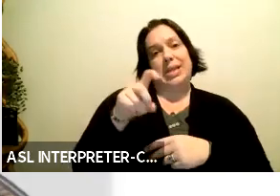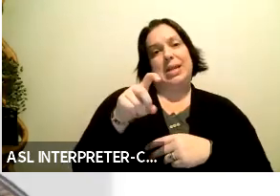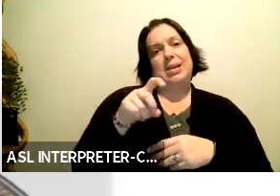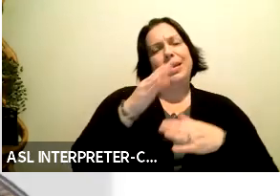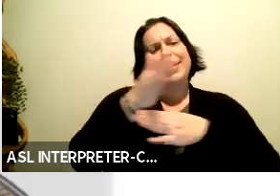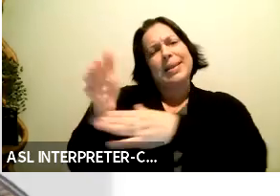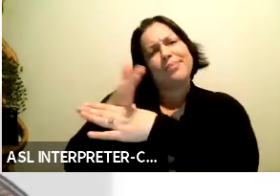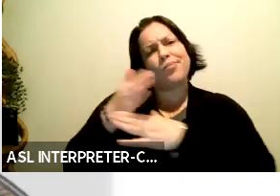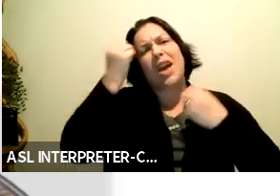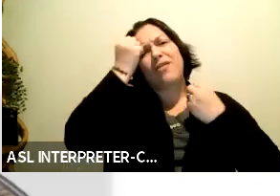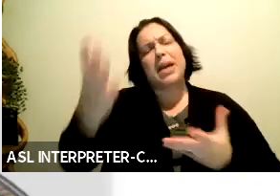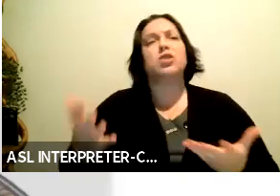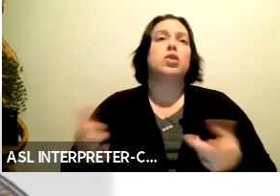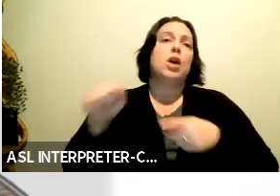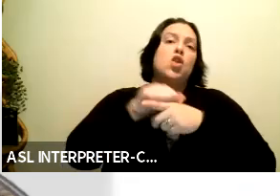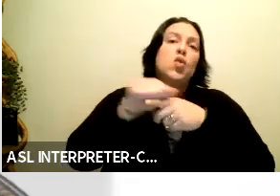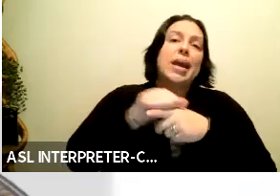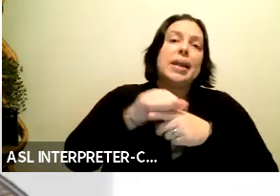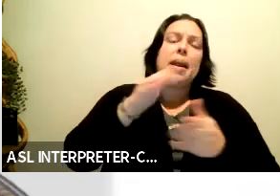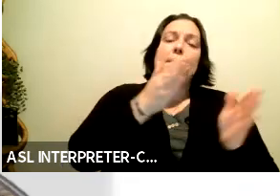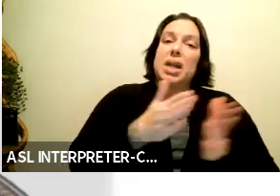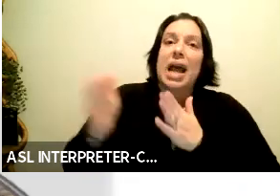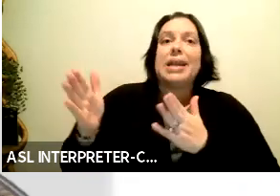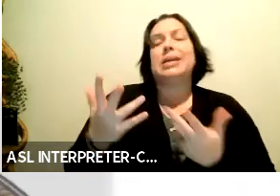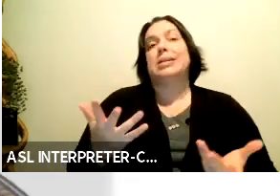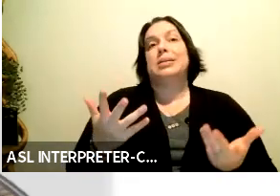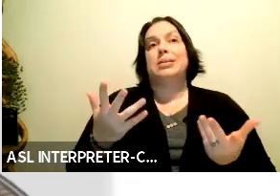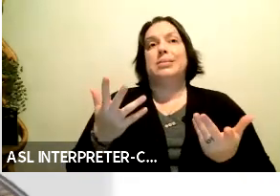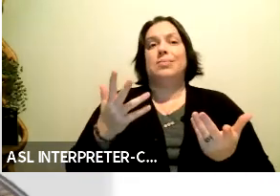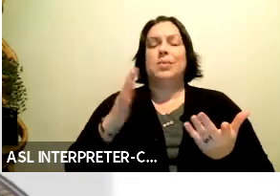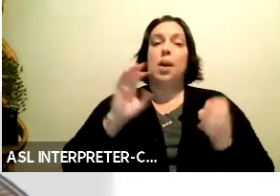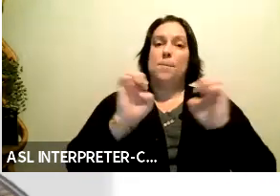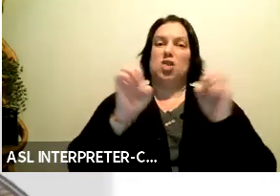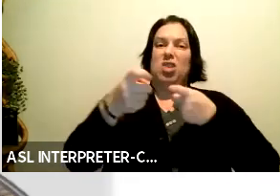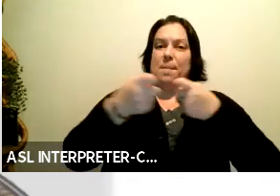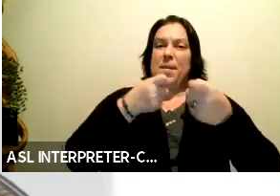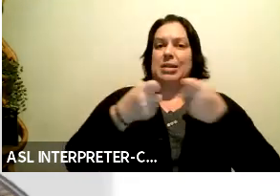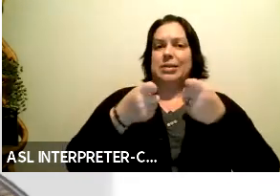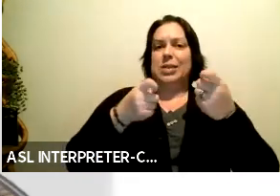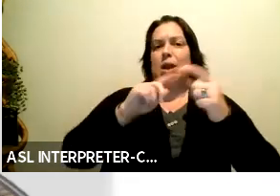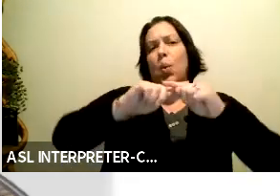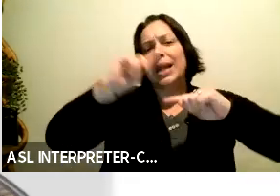and exercise planning, in the emergency management lifecycle. Planning recommendations for network